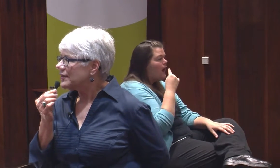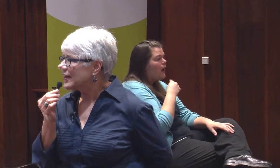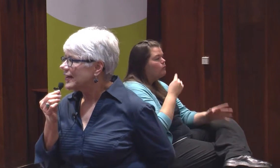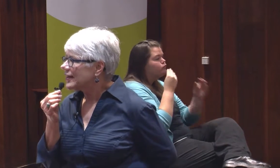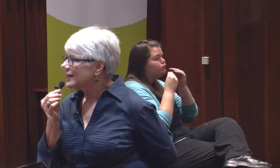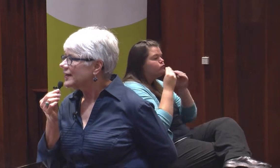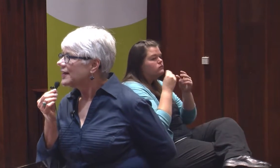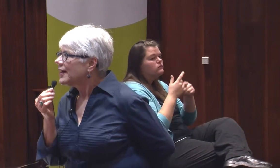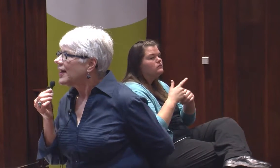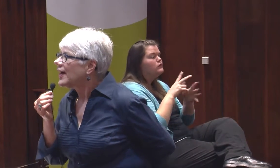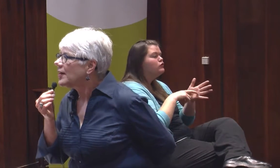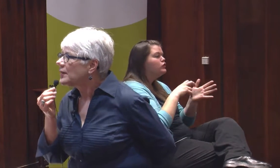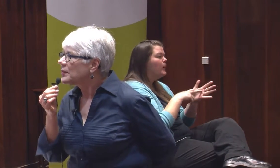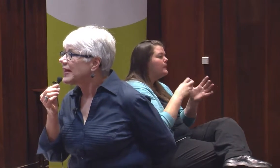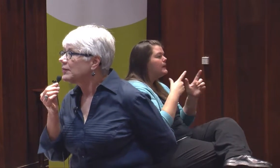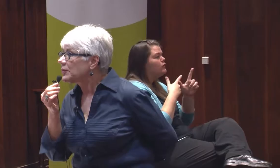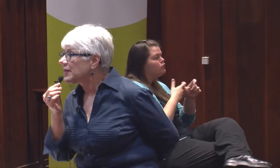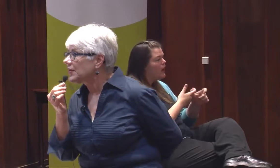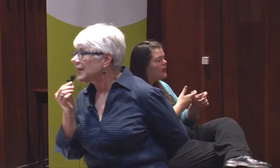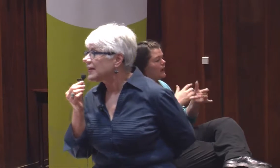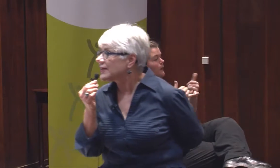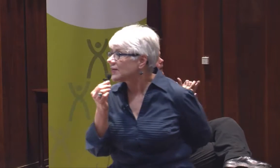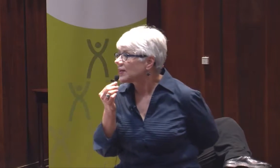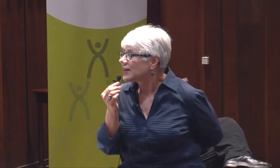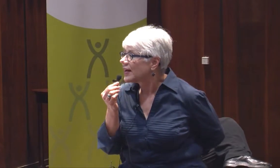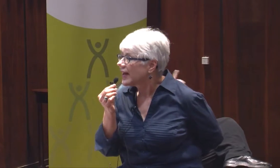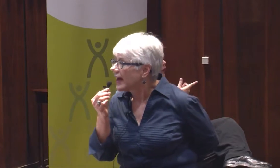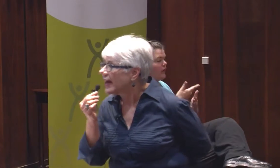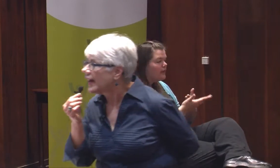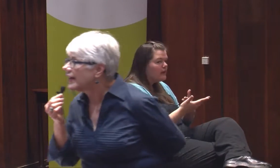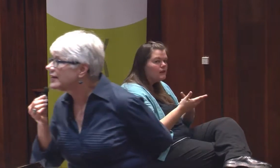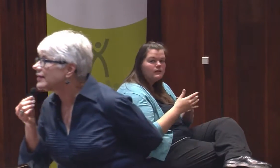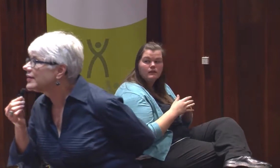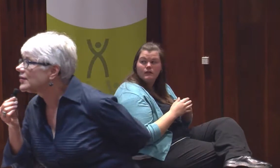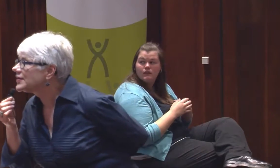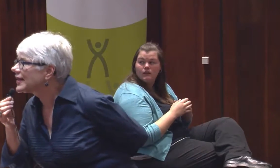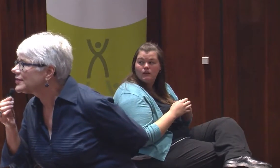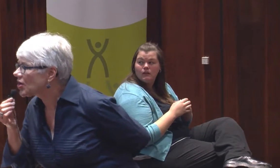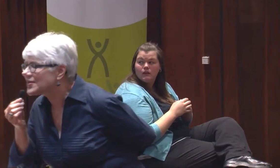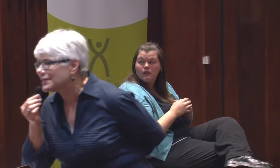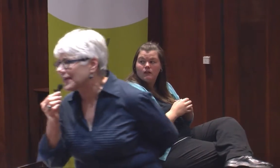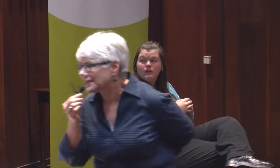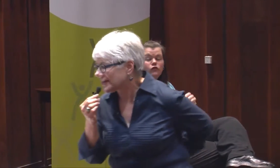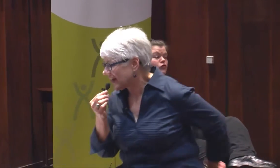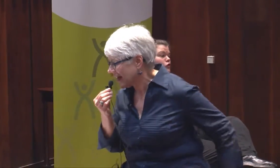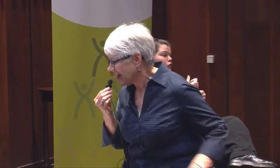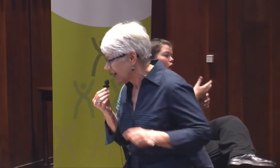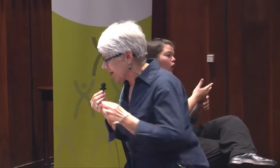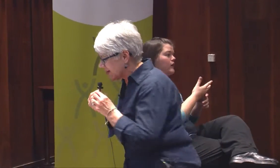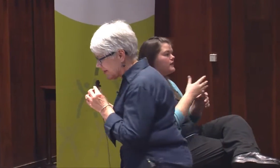running, playing with real things, and cause and effect. Okay, cause and